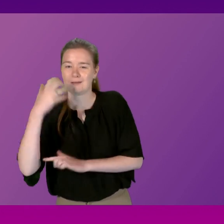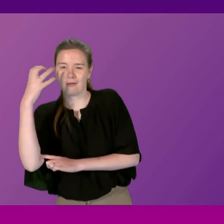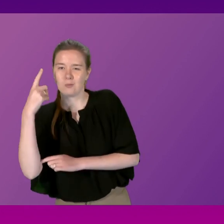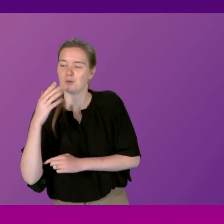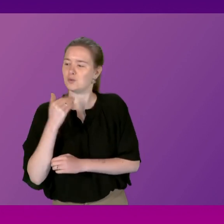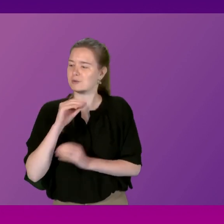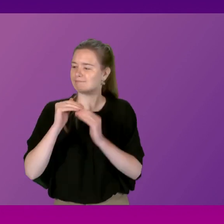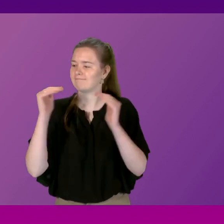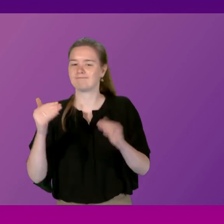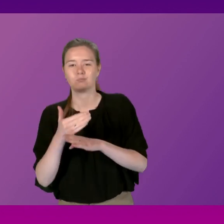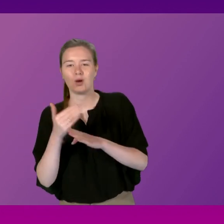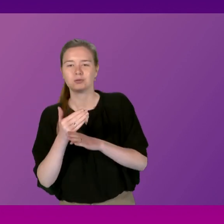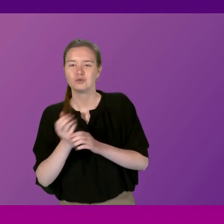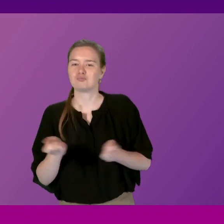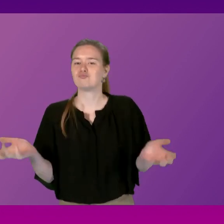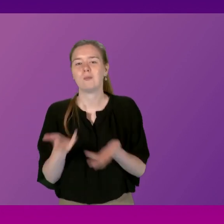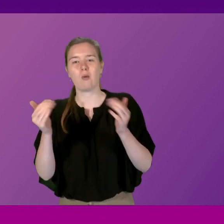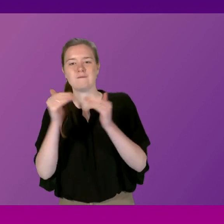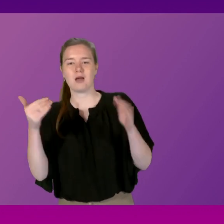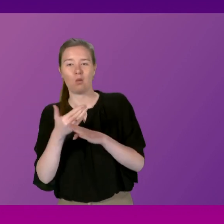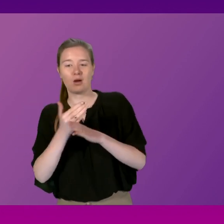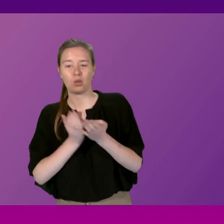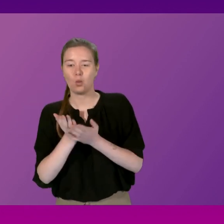to promote fairer work practices across the labour market in Scotland.